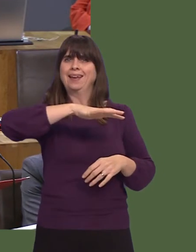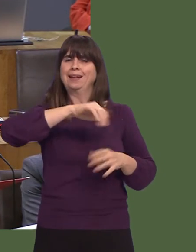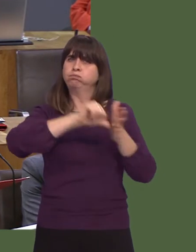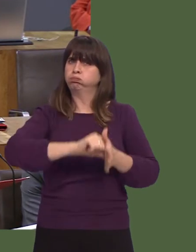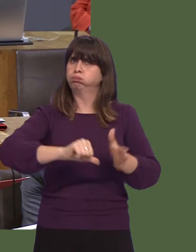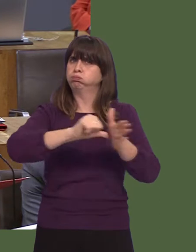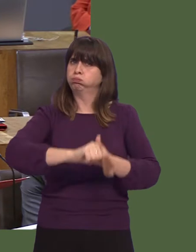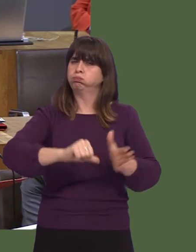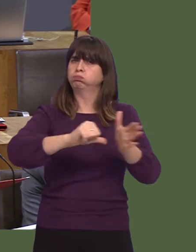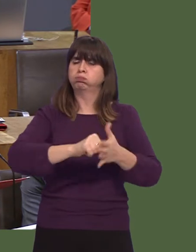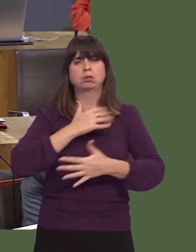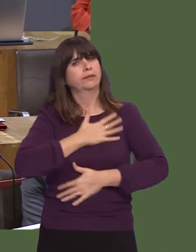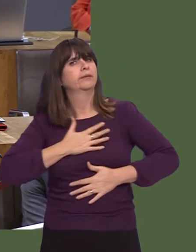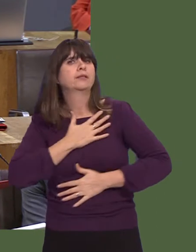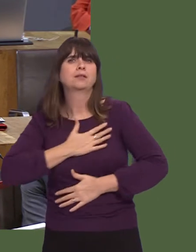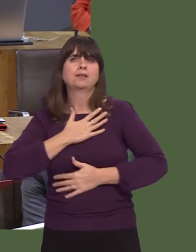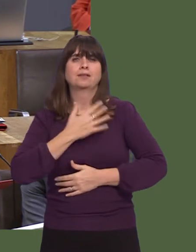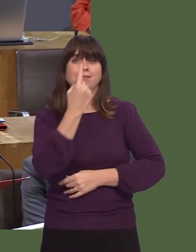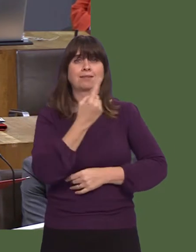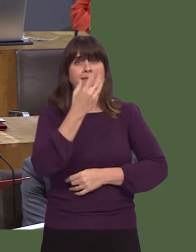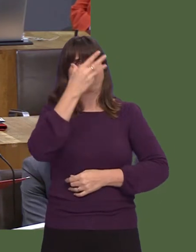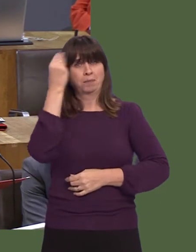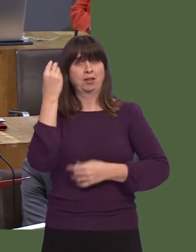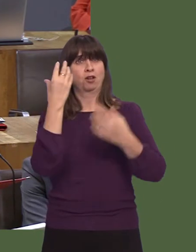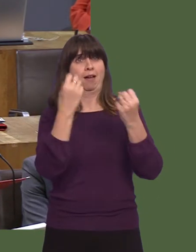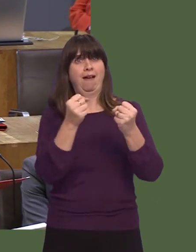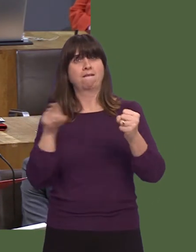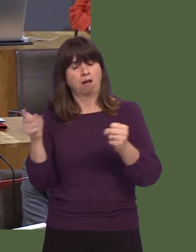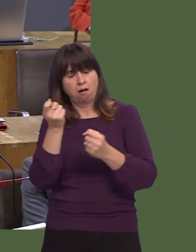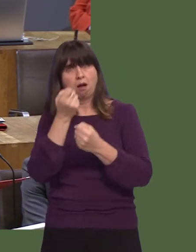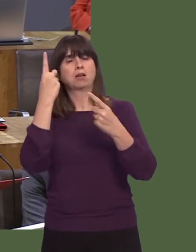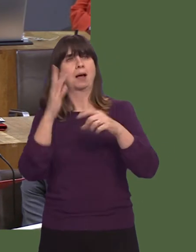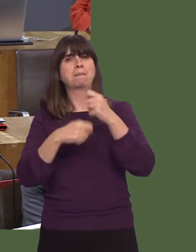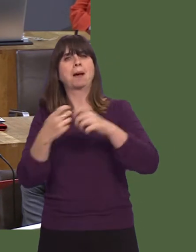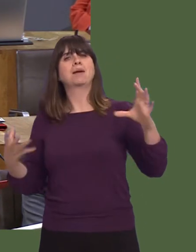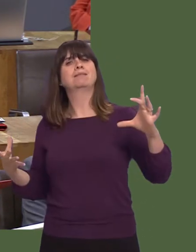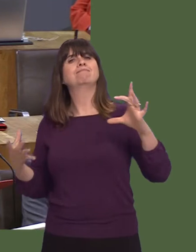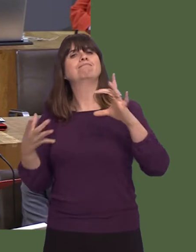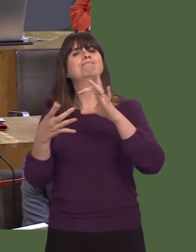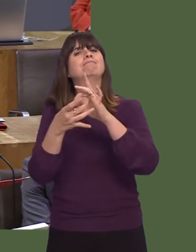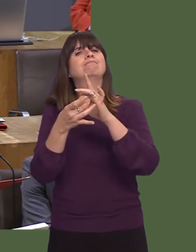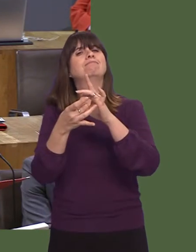if somebody is diagnosed with dementia. I think it's a fantastic idea, fantastic concept,